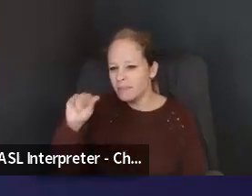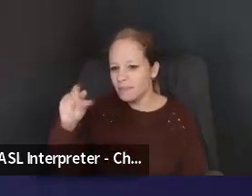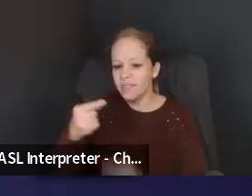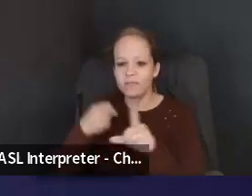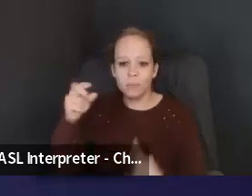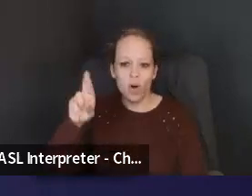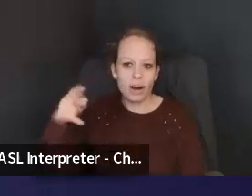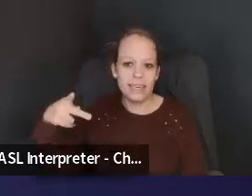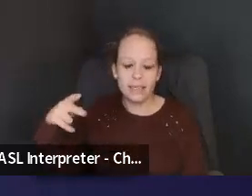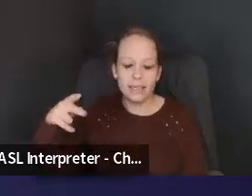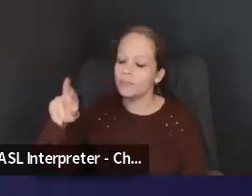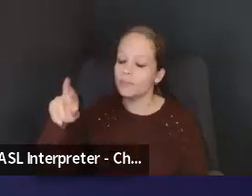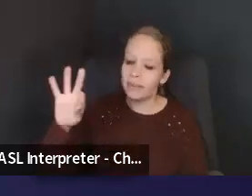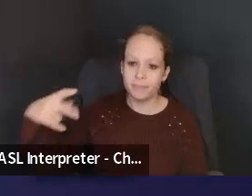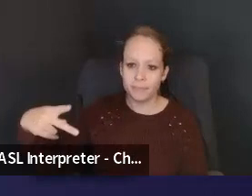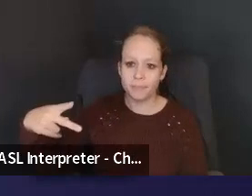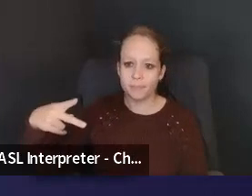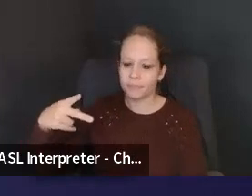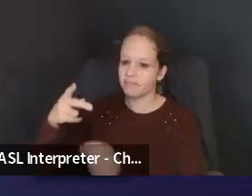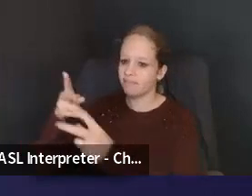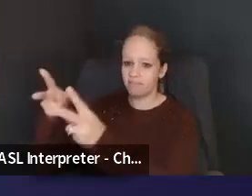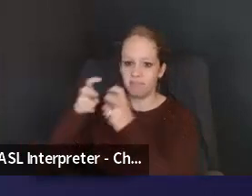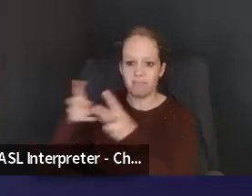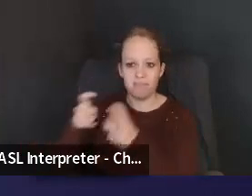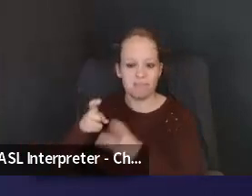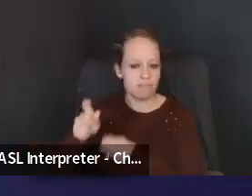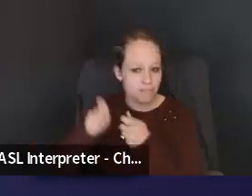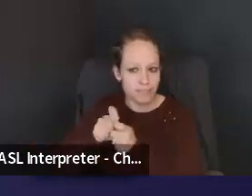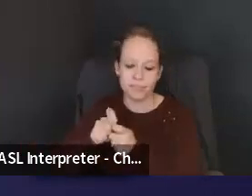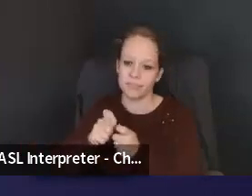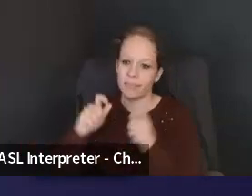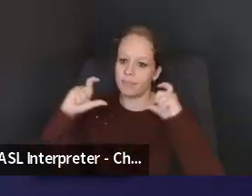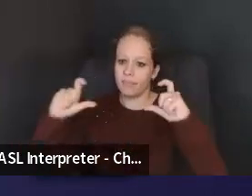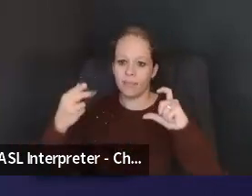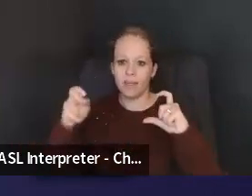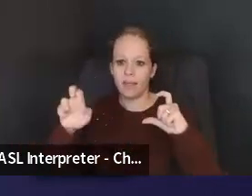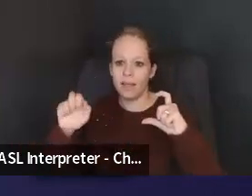their headings verbatim. And they'll often, you know, give us a clue as to what needs we